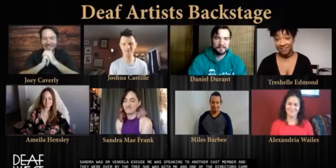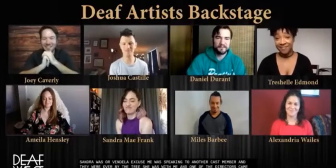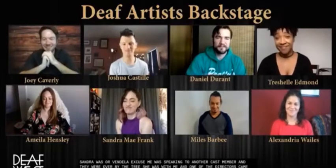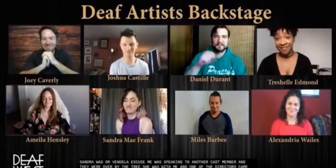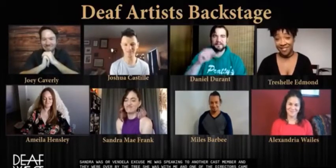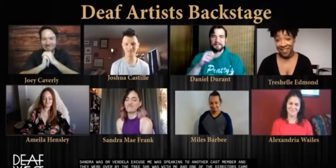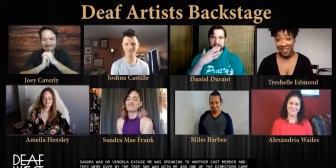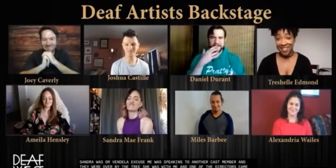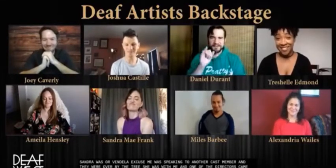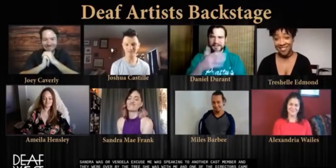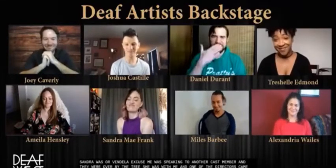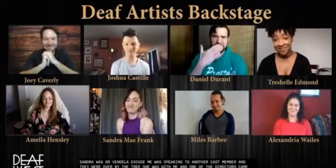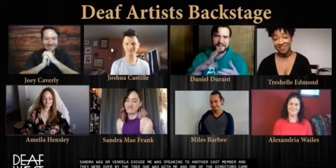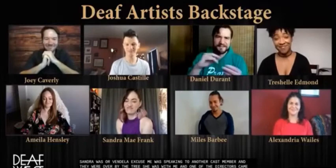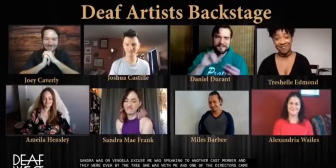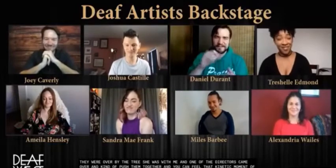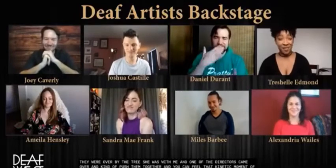I would be there, and I would perform it.